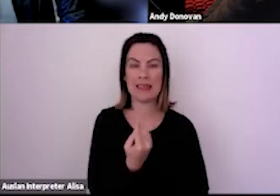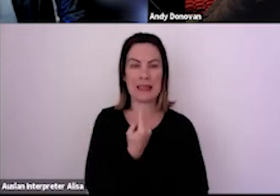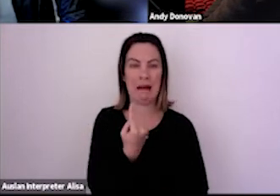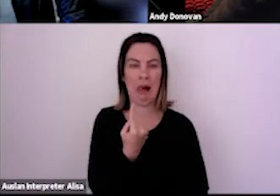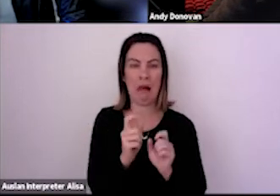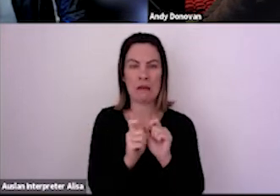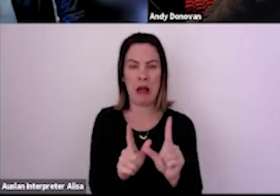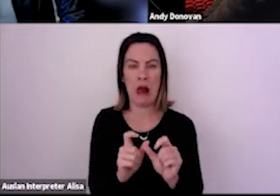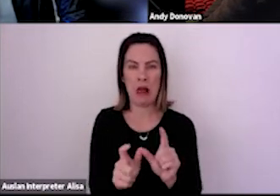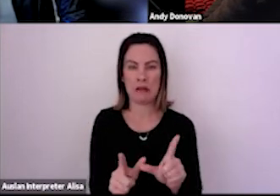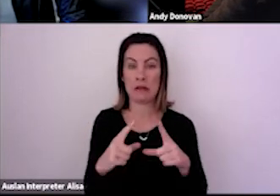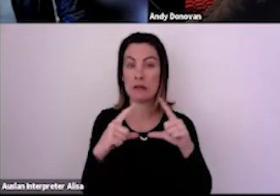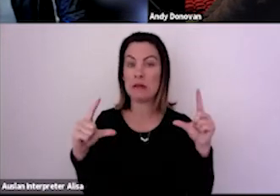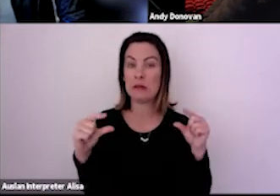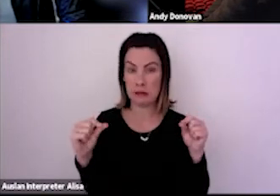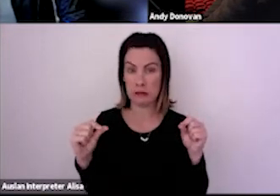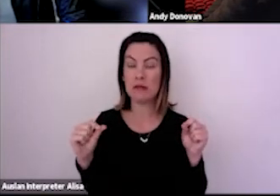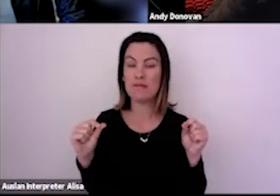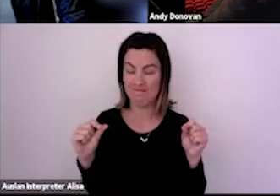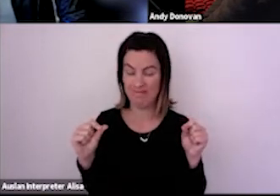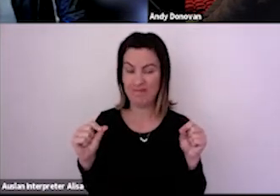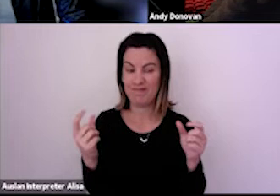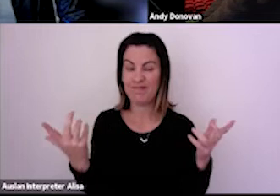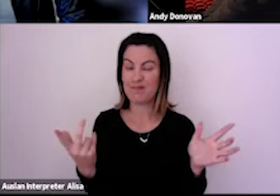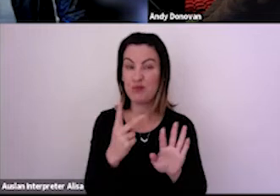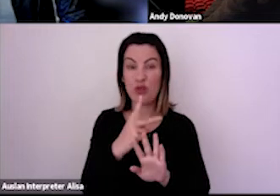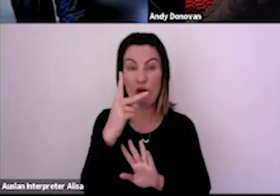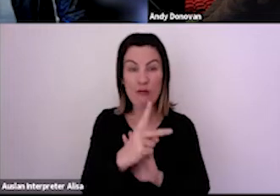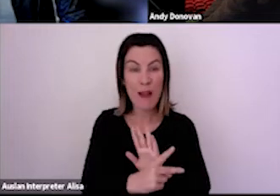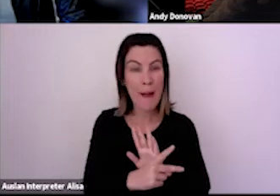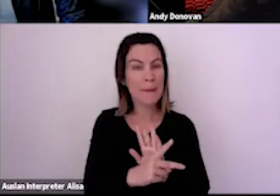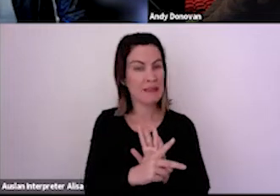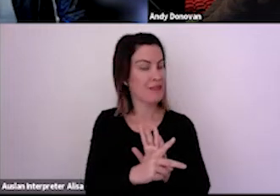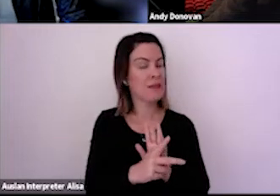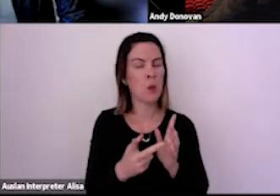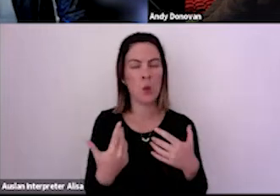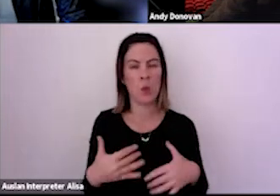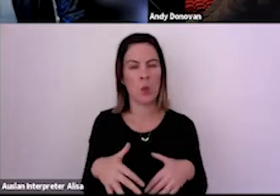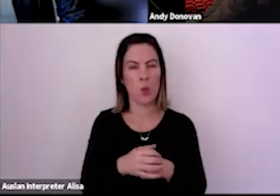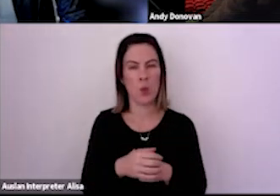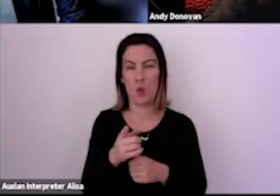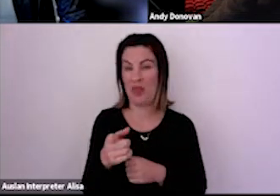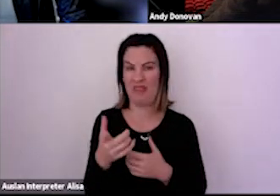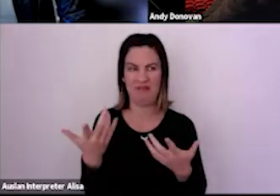Then in terms of the programming and I guess it is there is that core of your audience